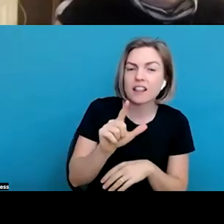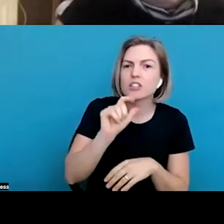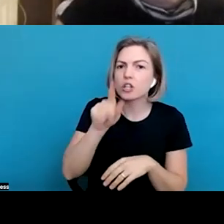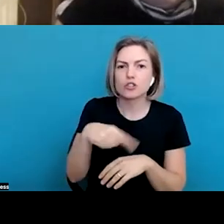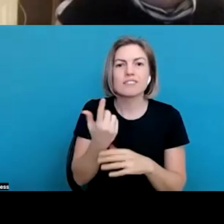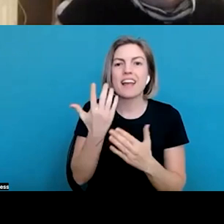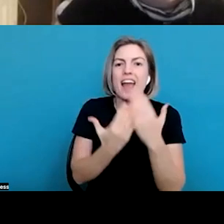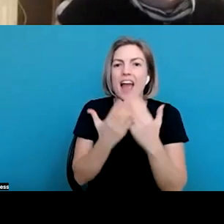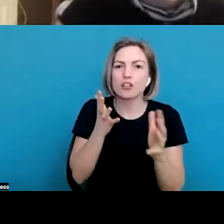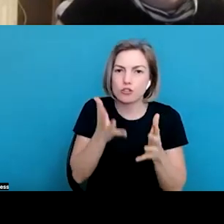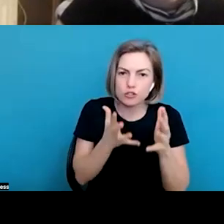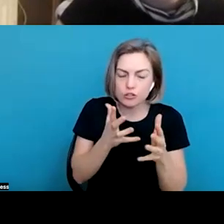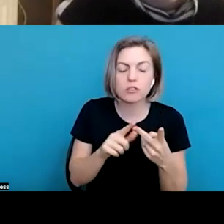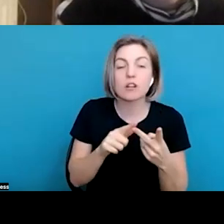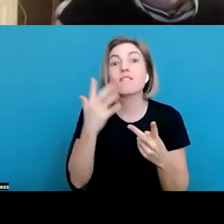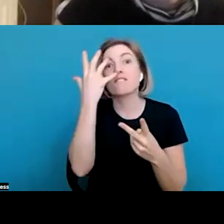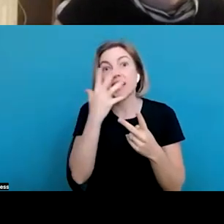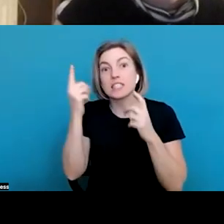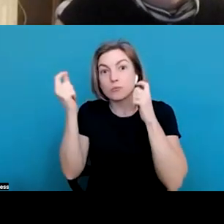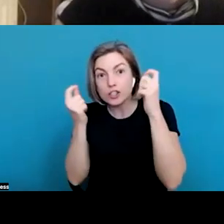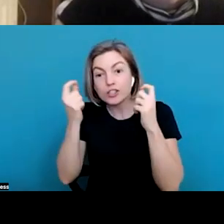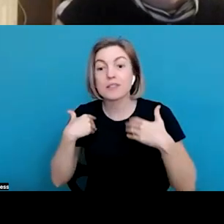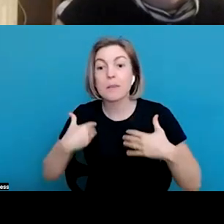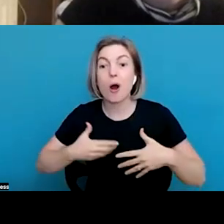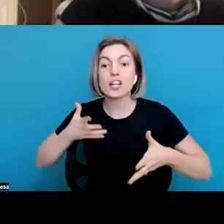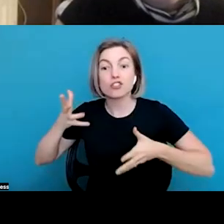Your facial expressions and body gestures are also very important.